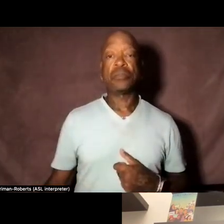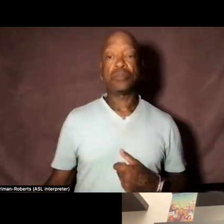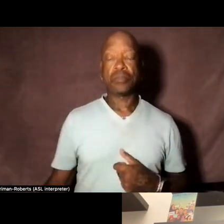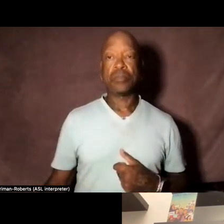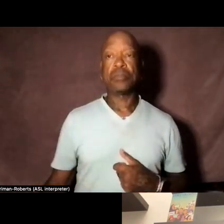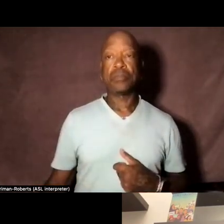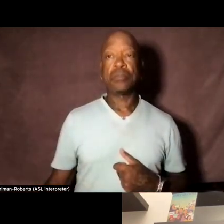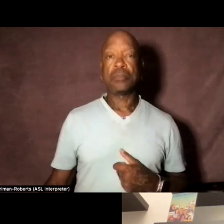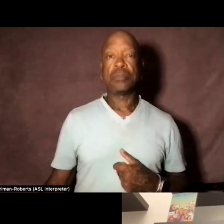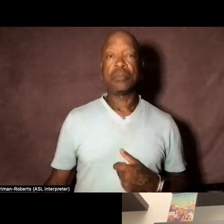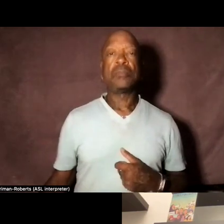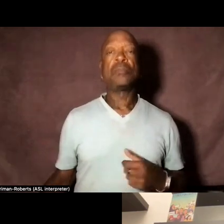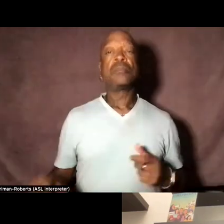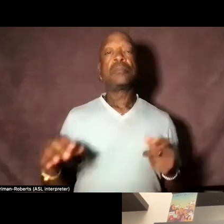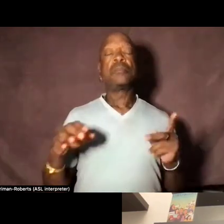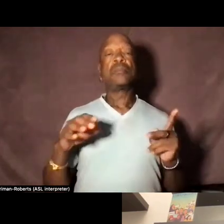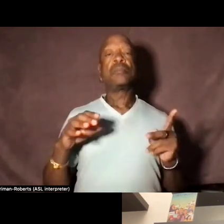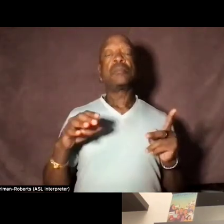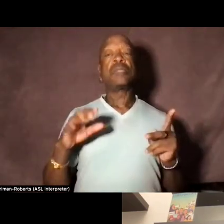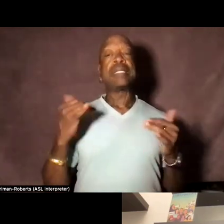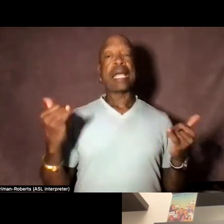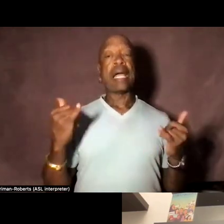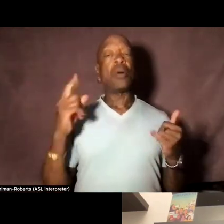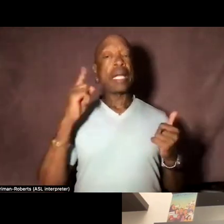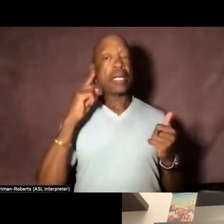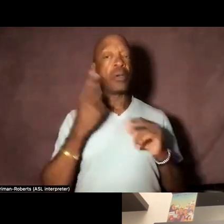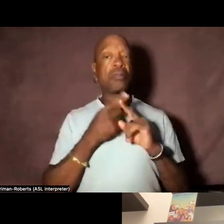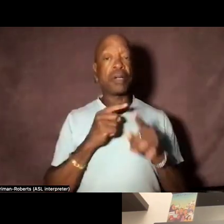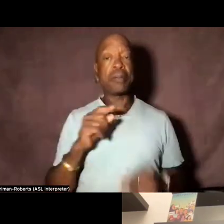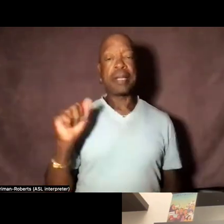with everything you were sharing and now we'll hear from Emi Kane from Long